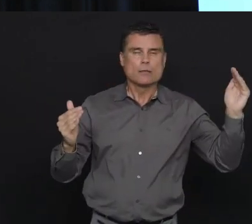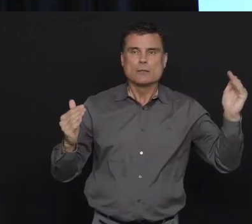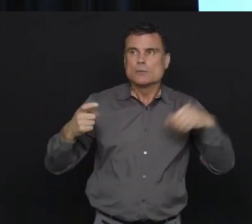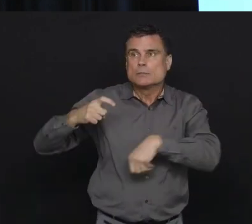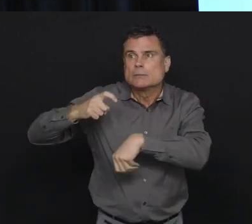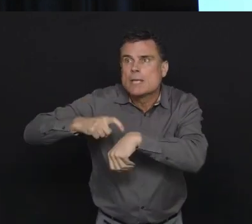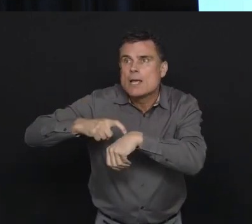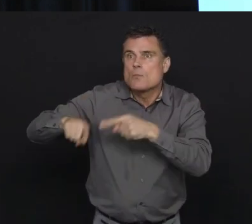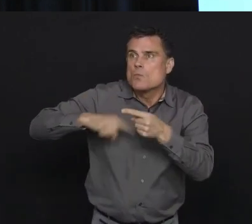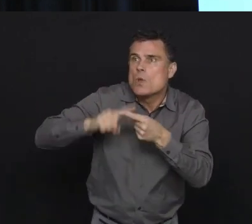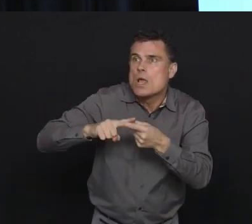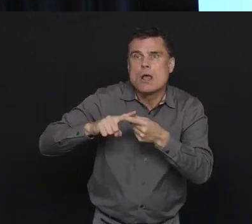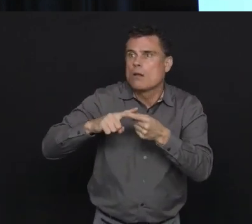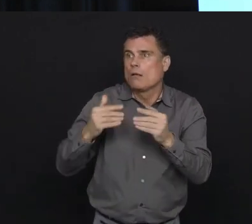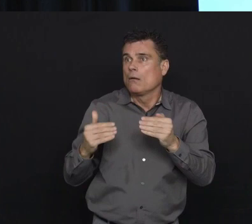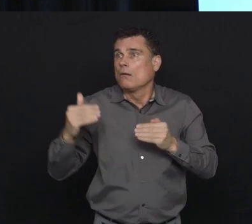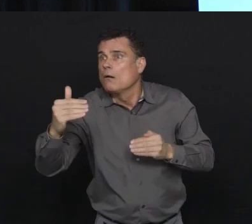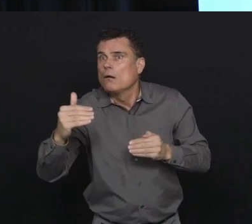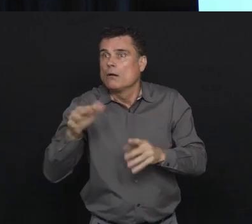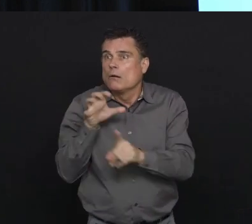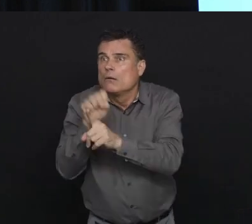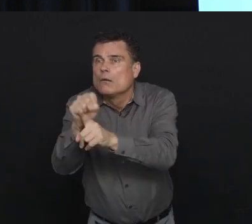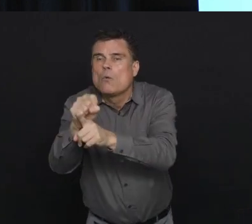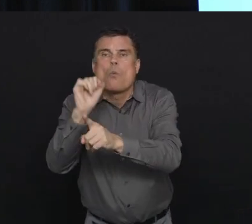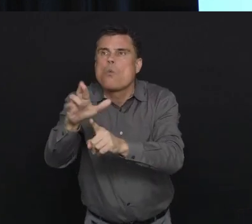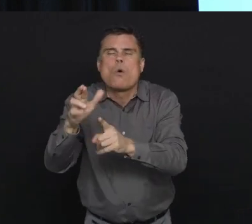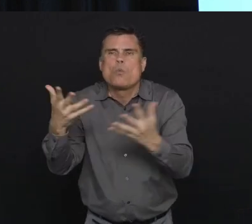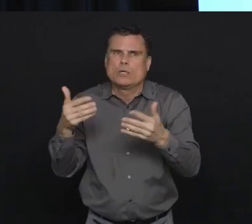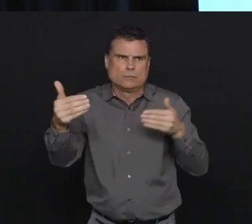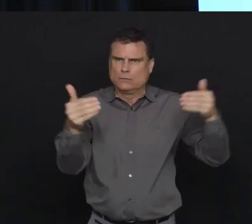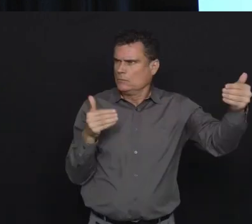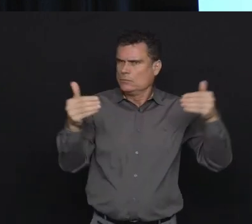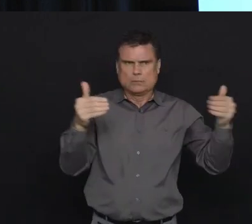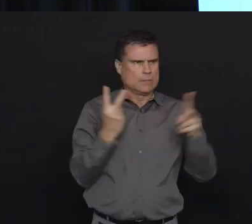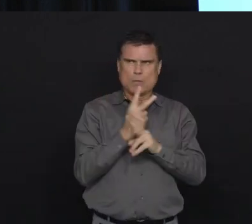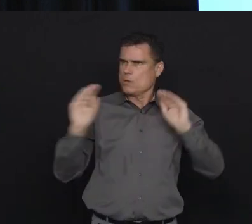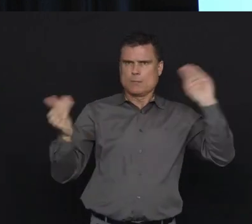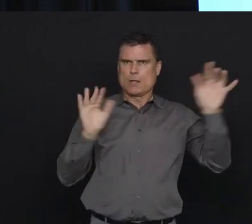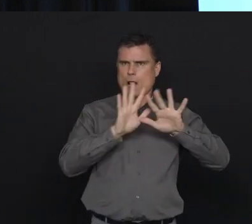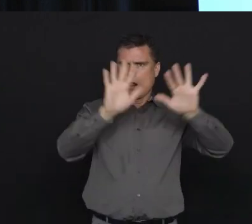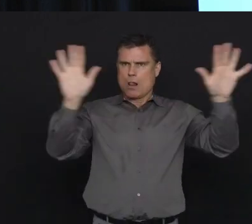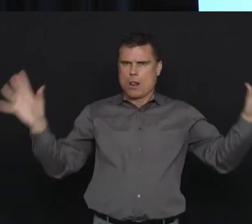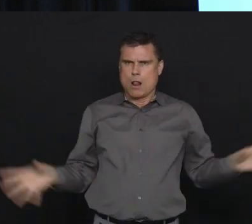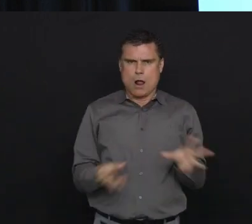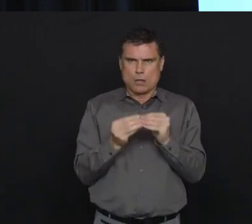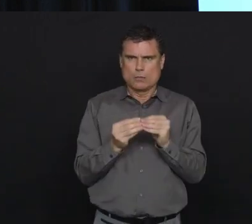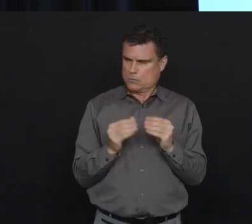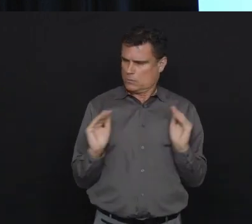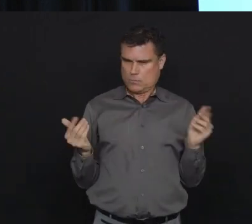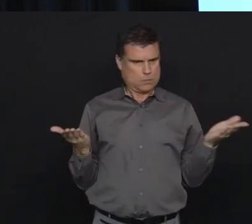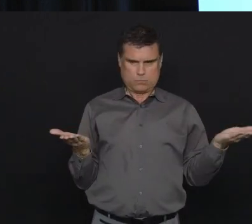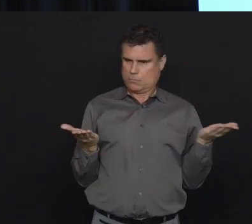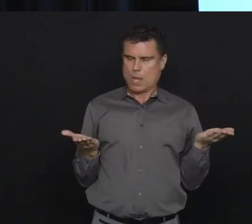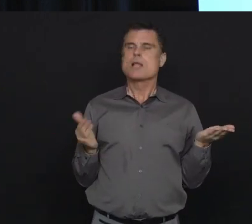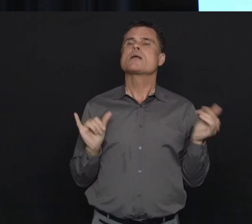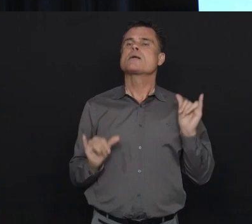Because, we have not had enough cases to be confident that this is actually meaningful.